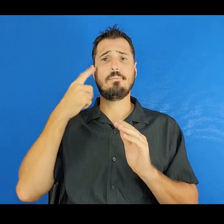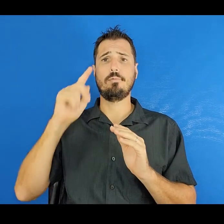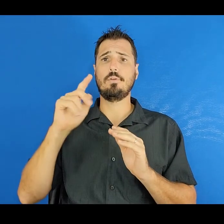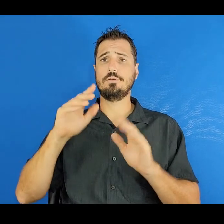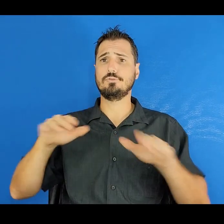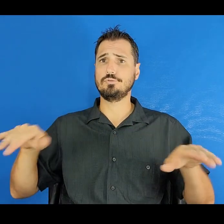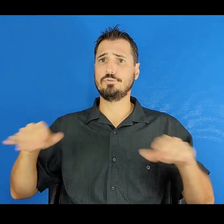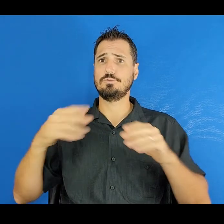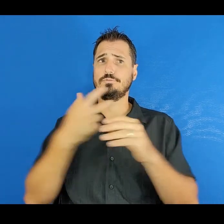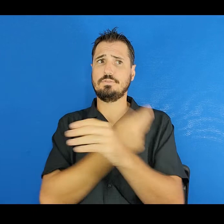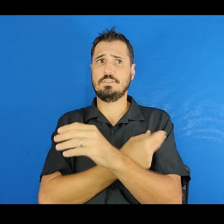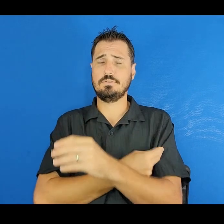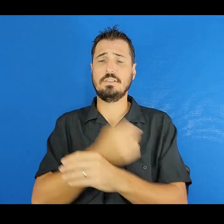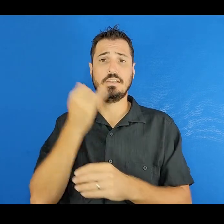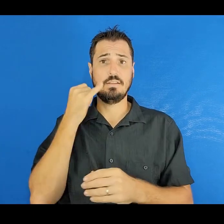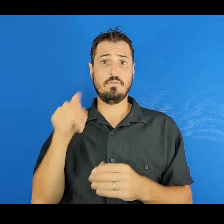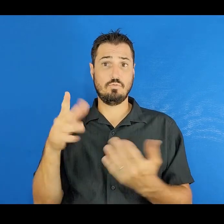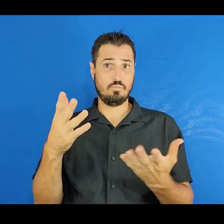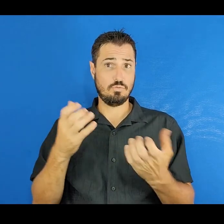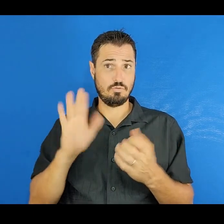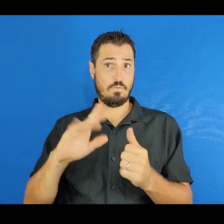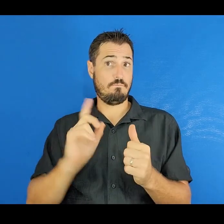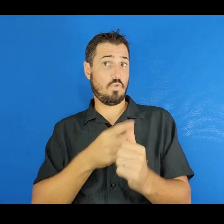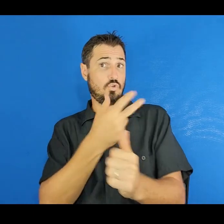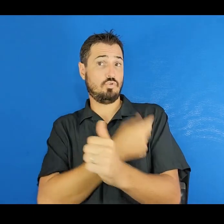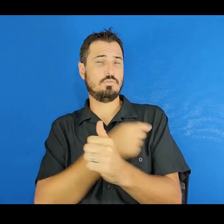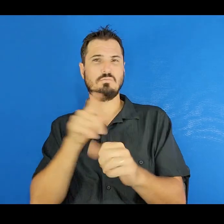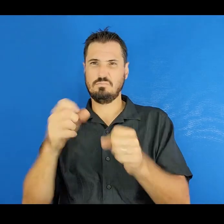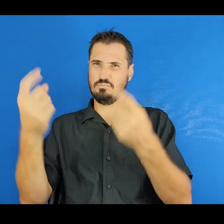update If you need your first doses, come to one of our free mobile clinics this week.